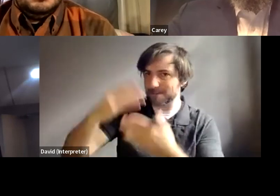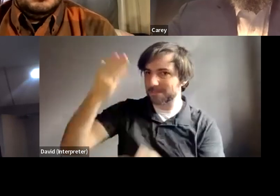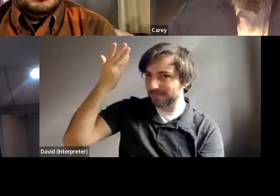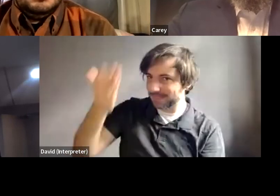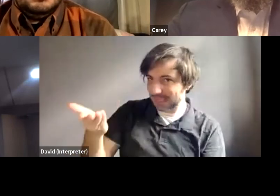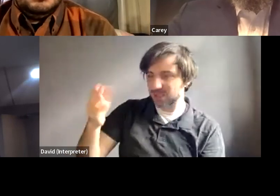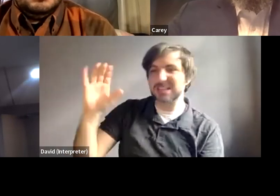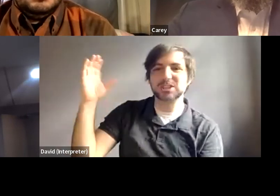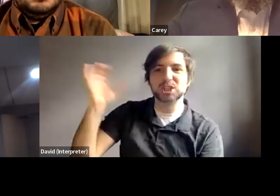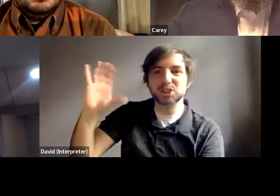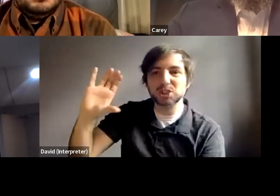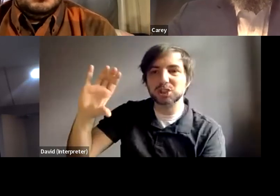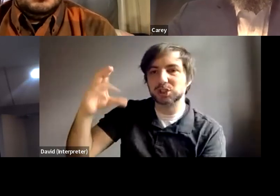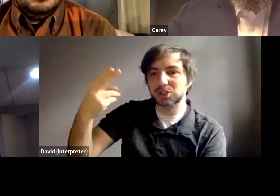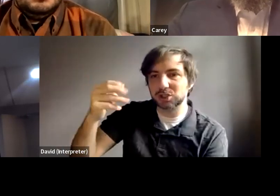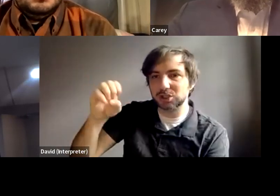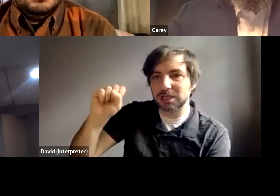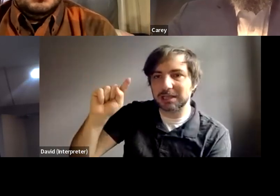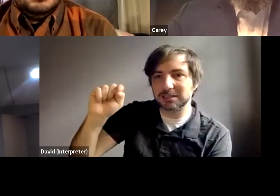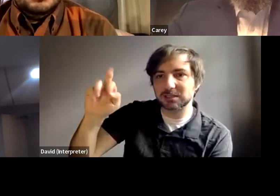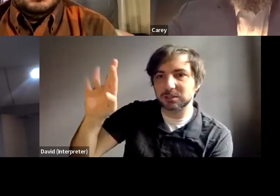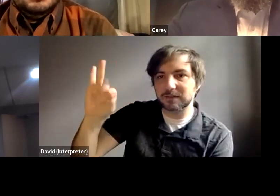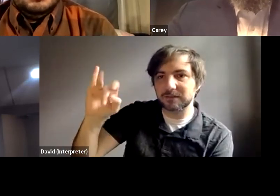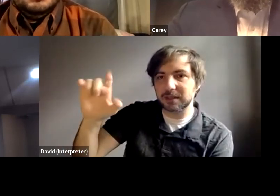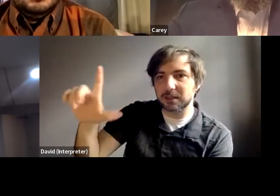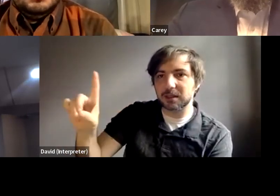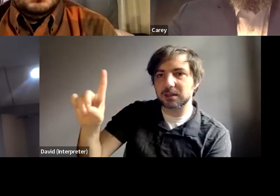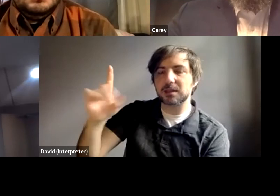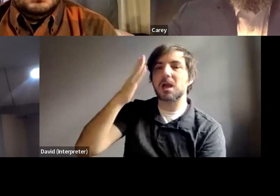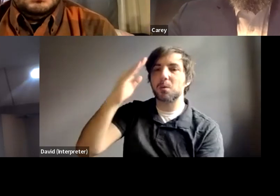also expanding into St. Charles